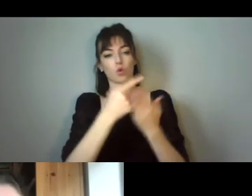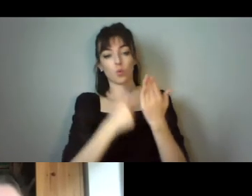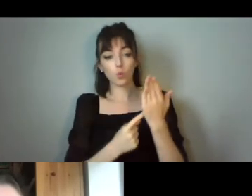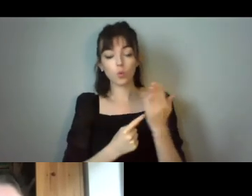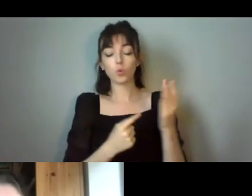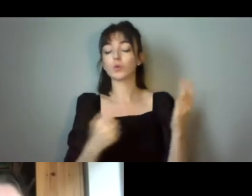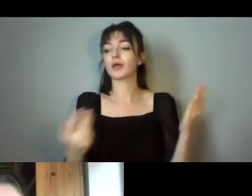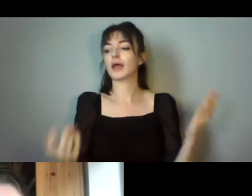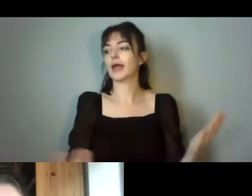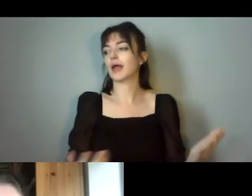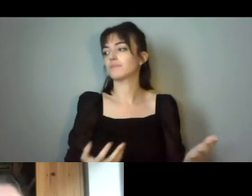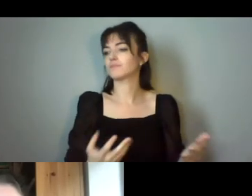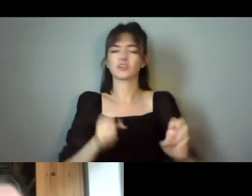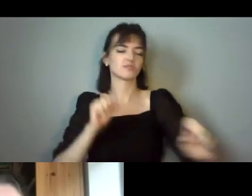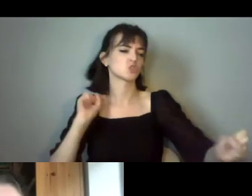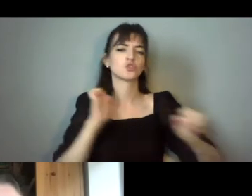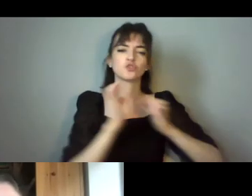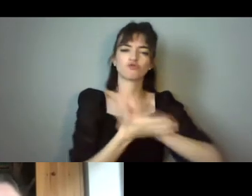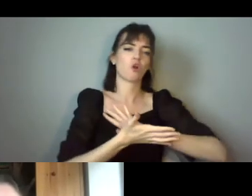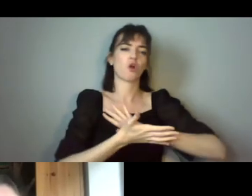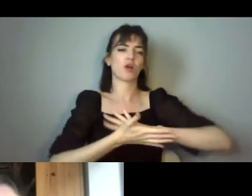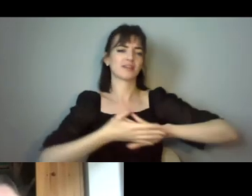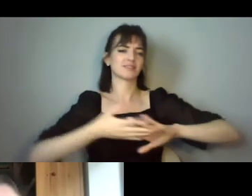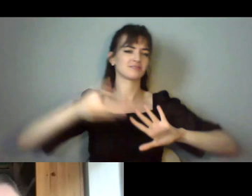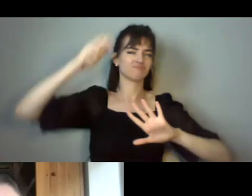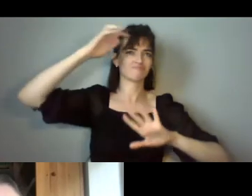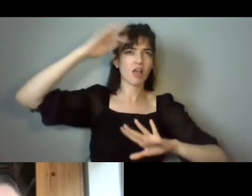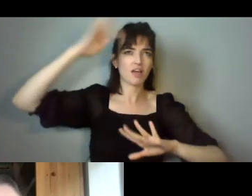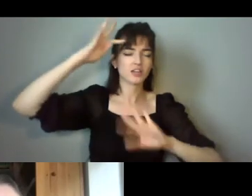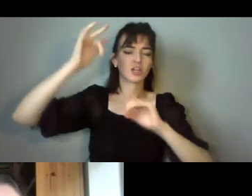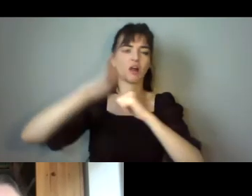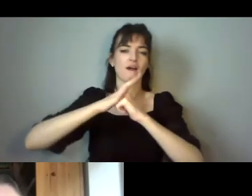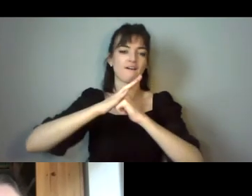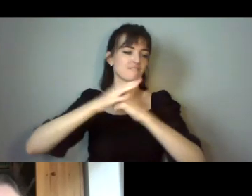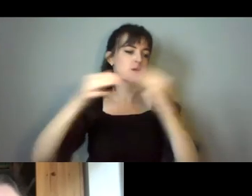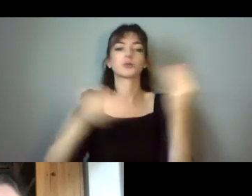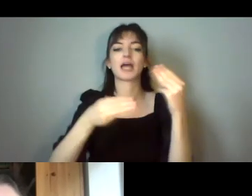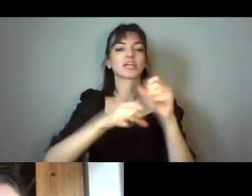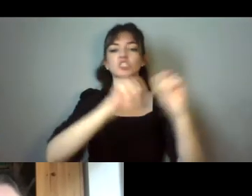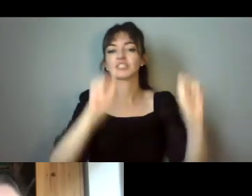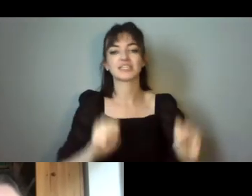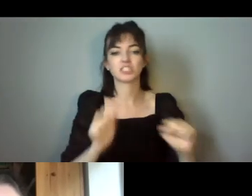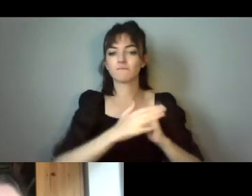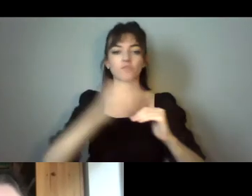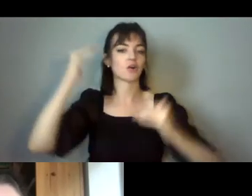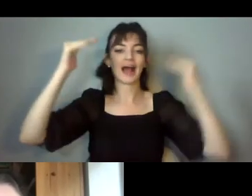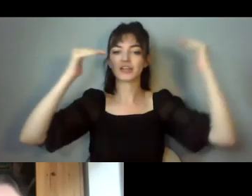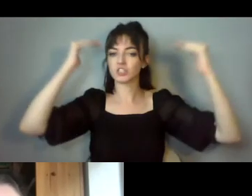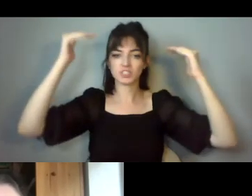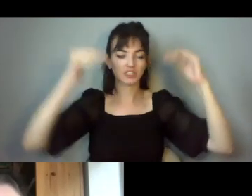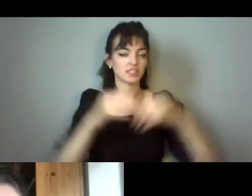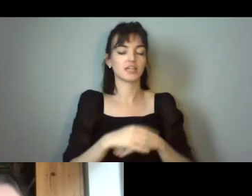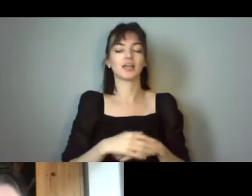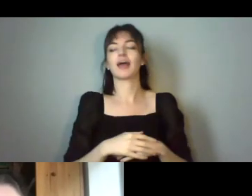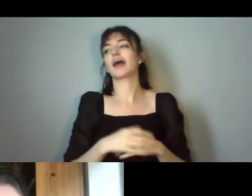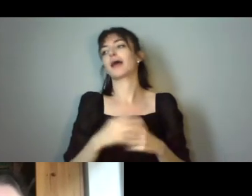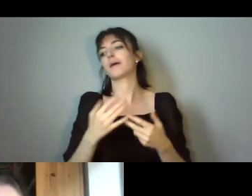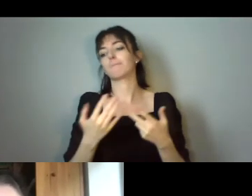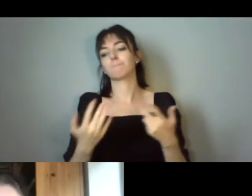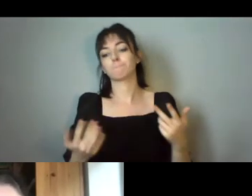you have destroyed the logic of the protection system for adults. But because we had the support